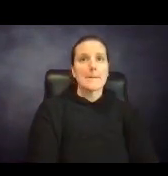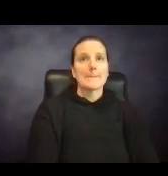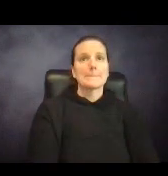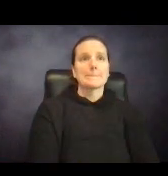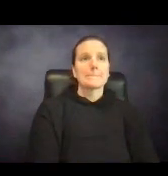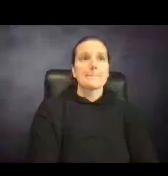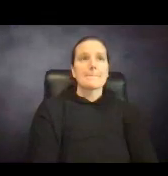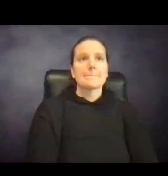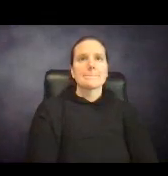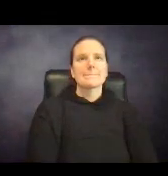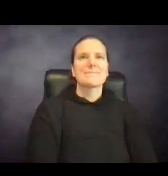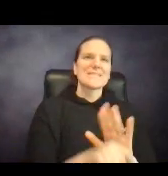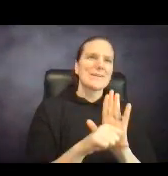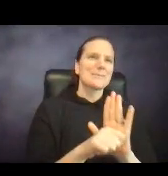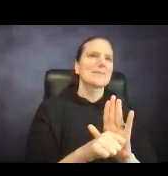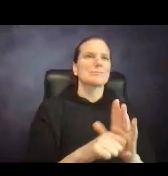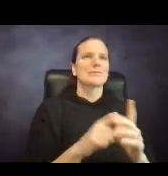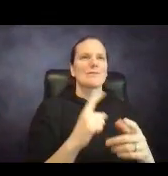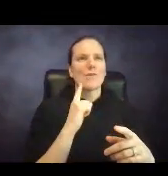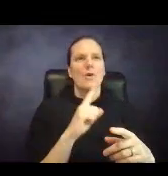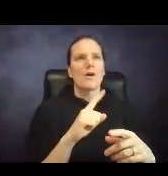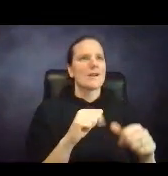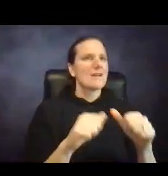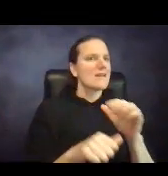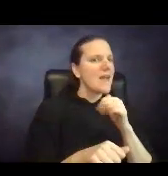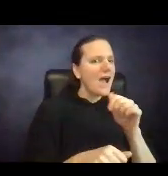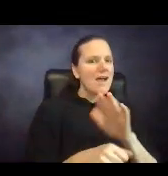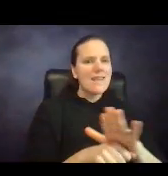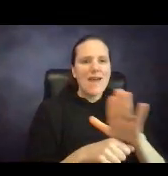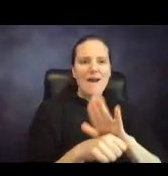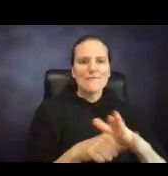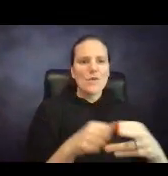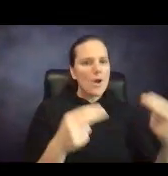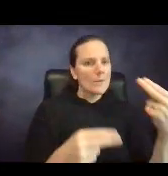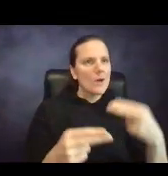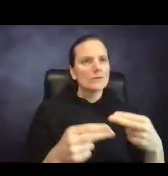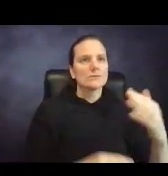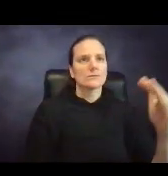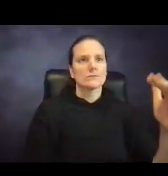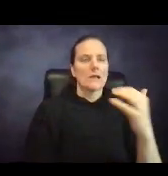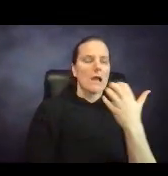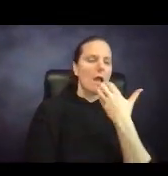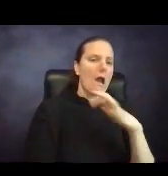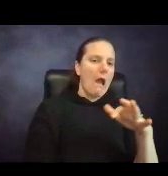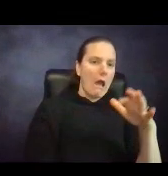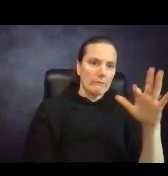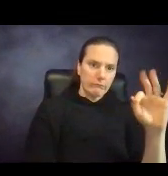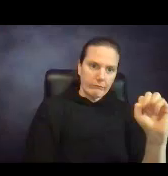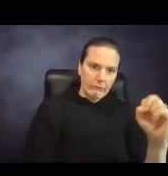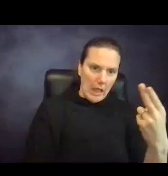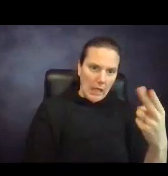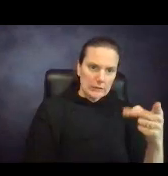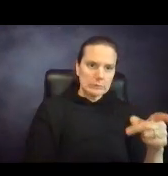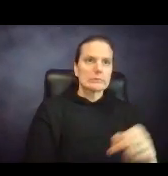and symptoms of these particular hormone deficiencies. Hot flashes super common. And that's one of the signs that we use